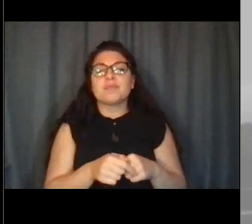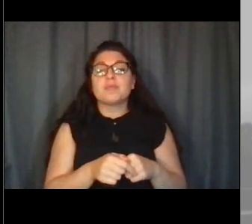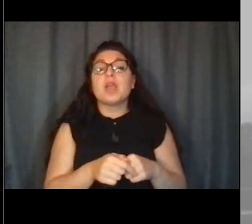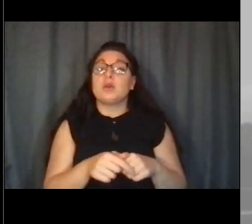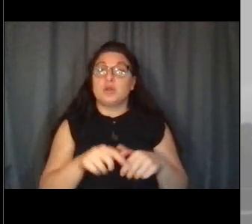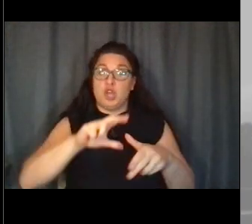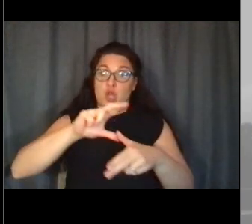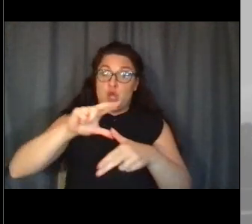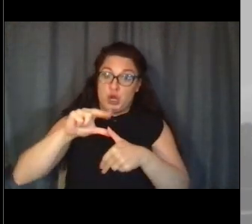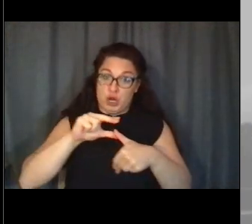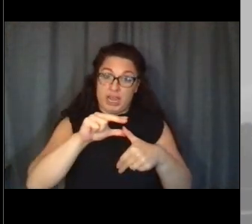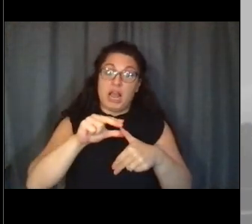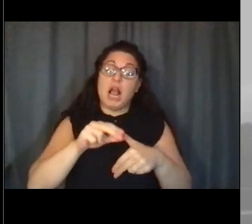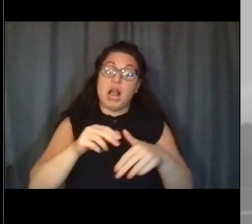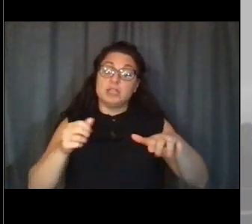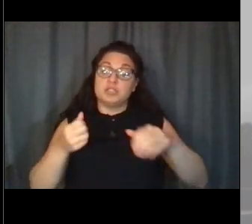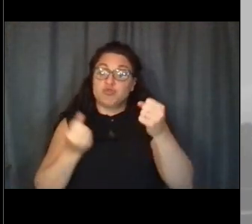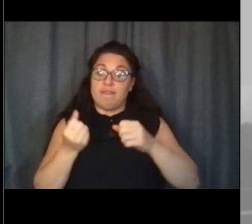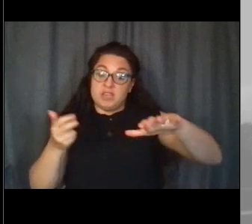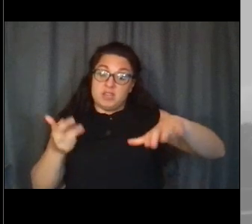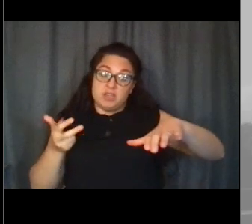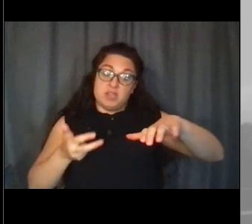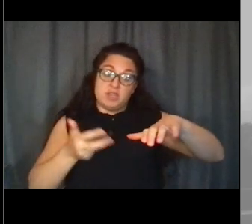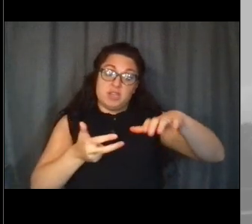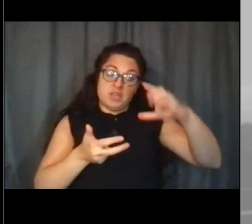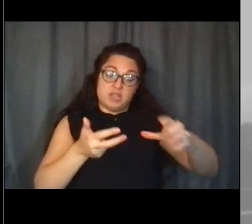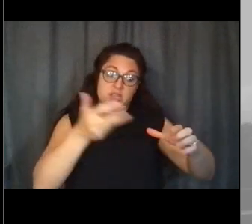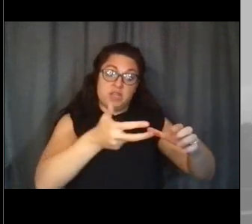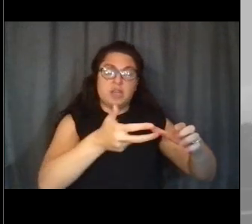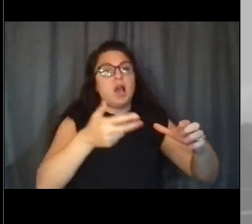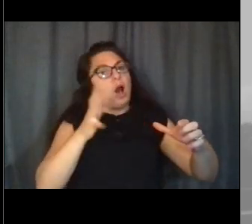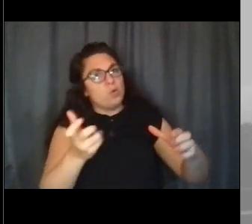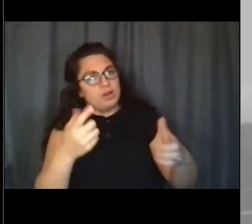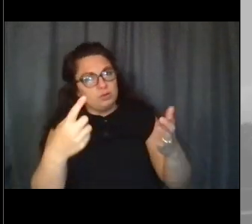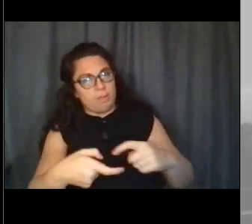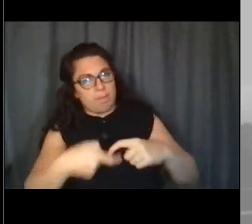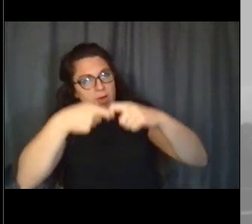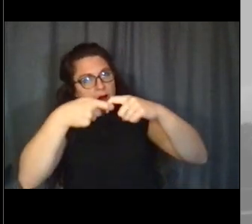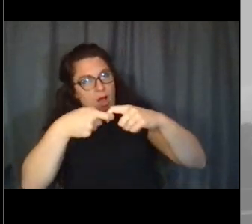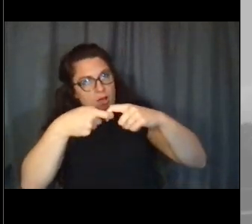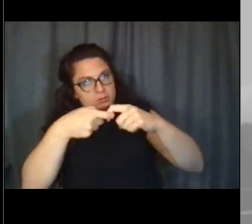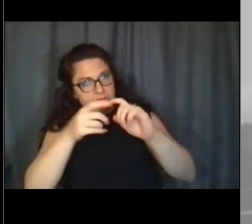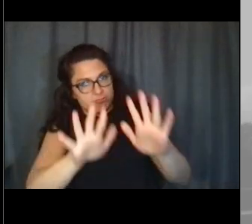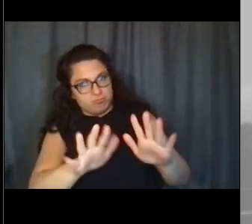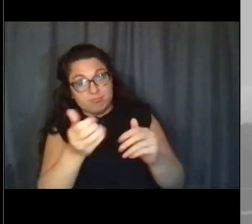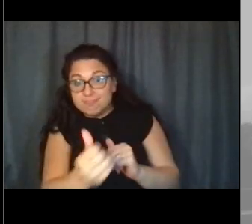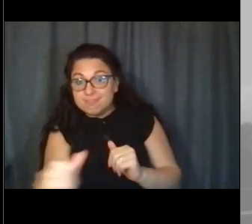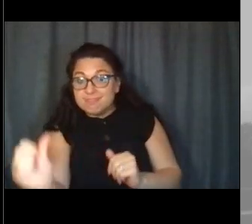So before we talk about how to do that safely, I did want to pause and see if anybody's got any questions about the instruments we use.